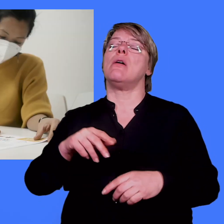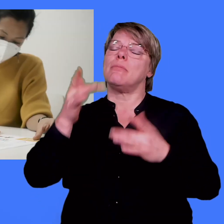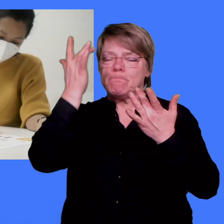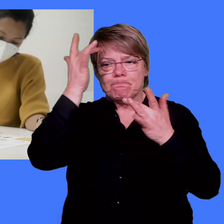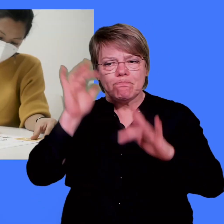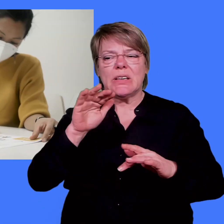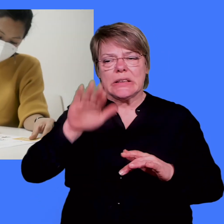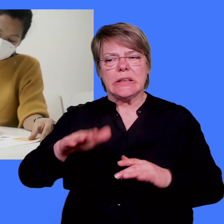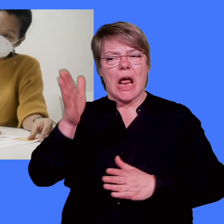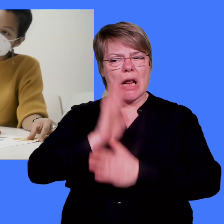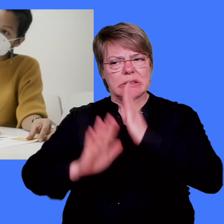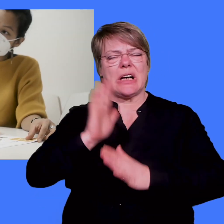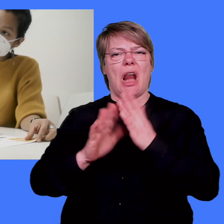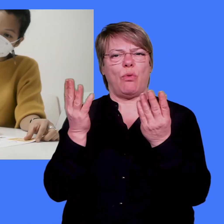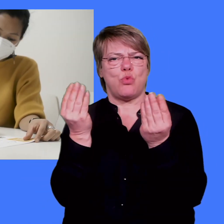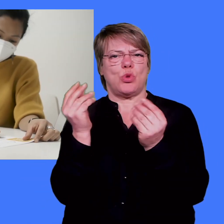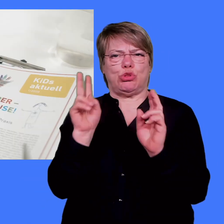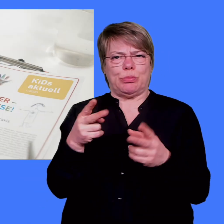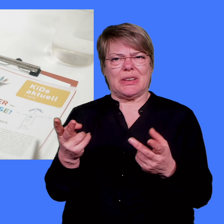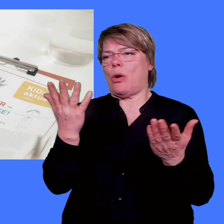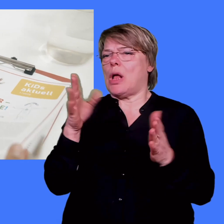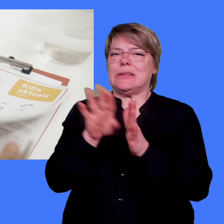recognize this experience of discrimination and do something about it.